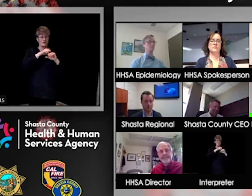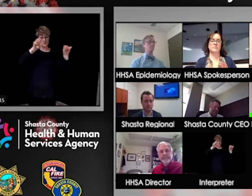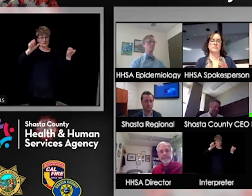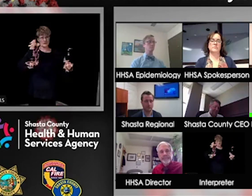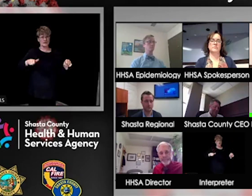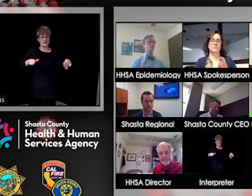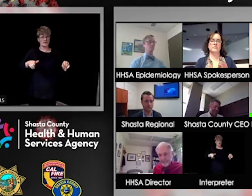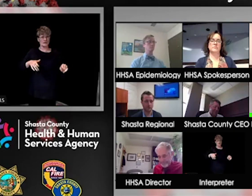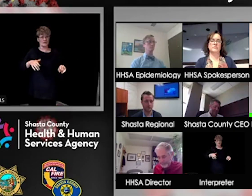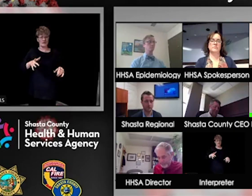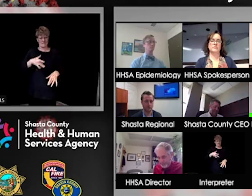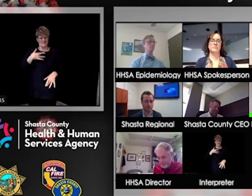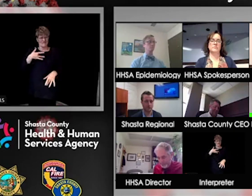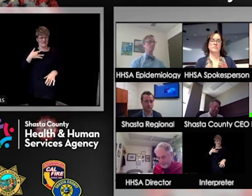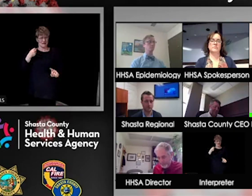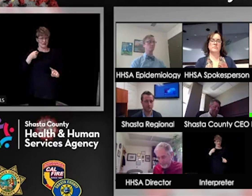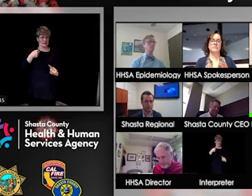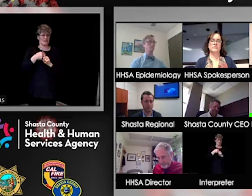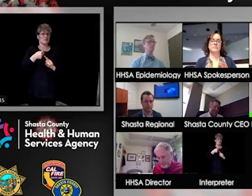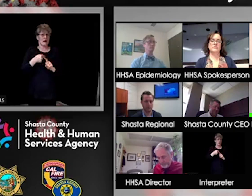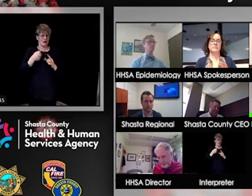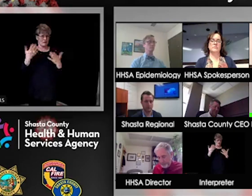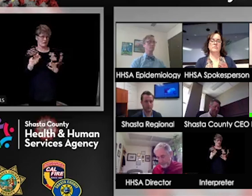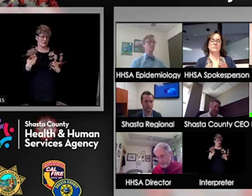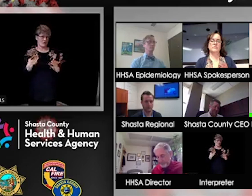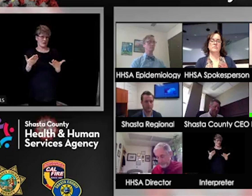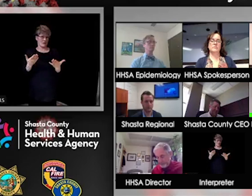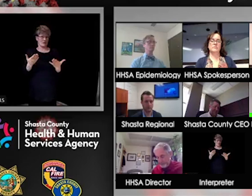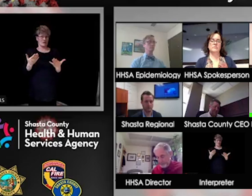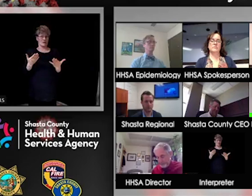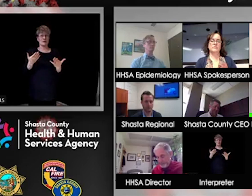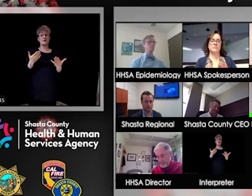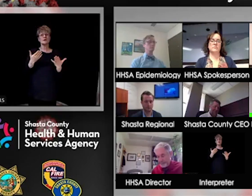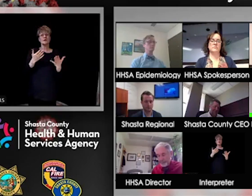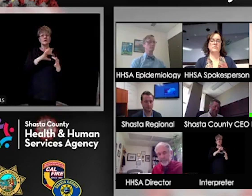in our community in terms of social distancing and other measures, like the contact tracing